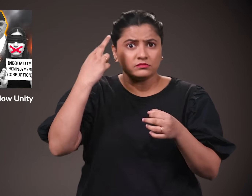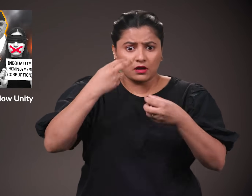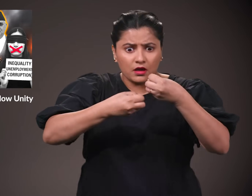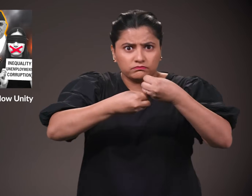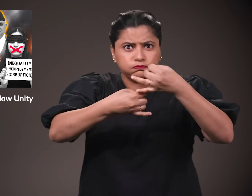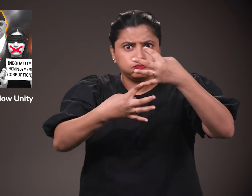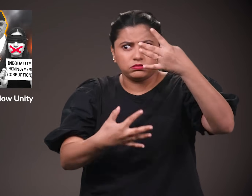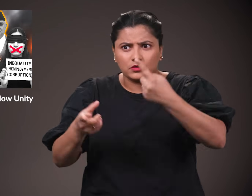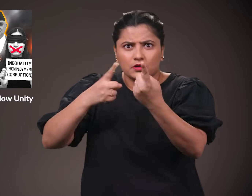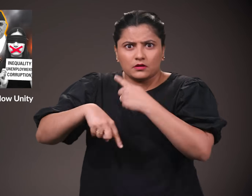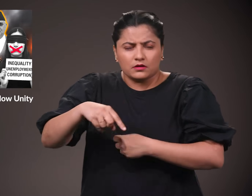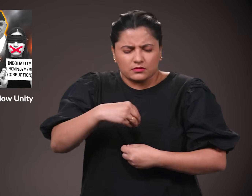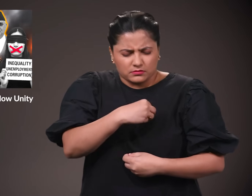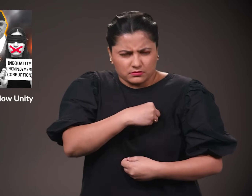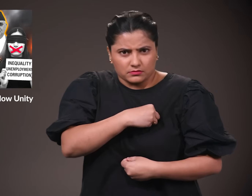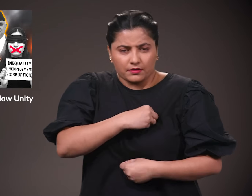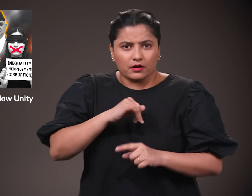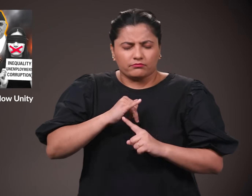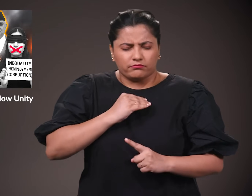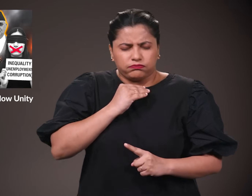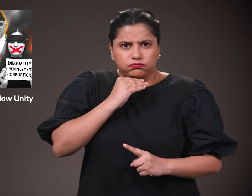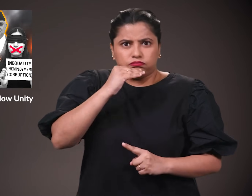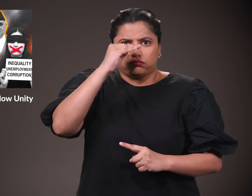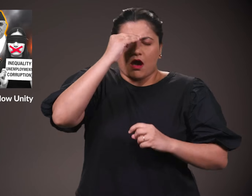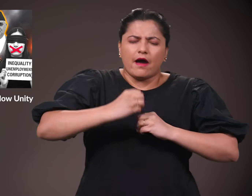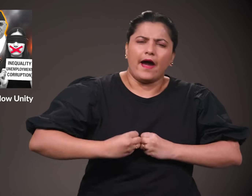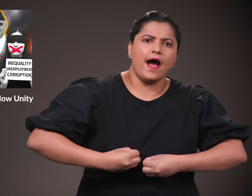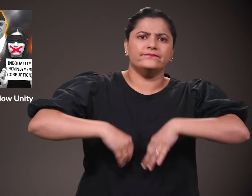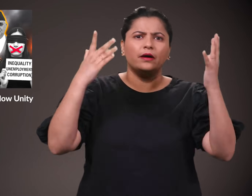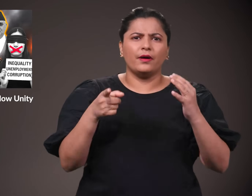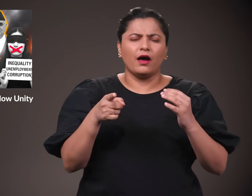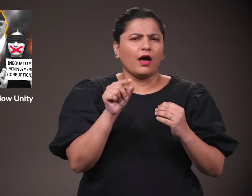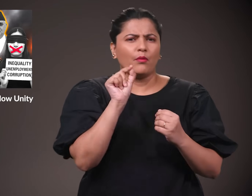After enduring hardships for many reasons for years, their patience finally broke, and they were fed up.